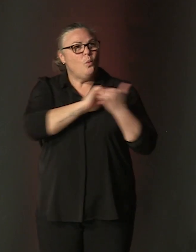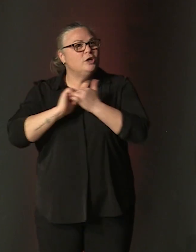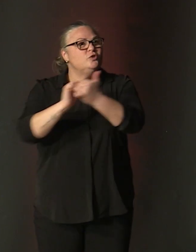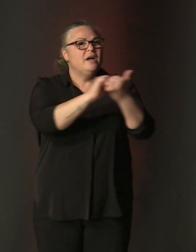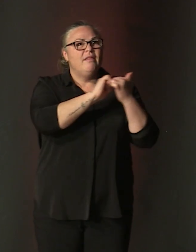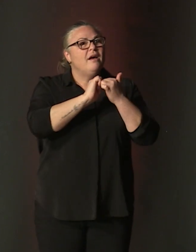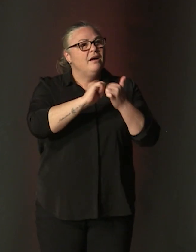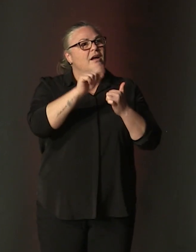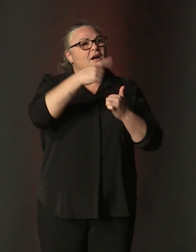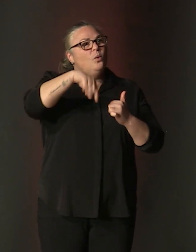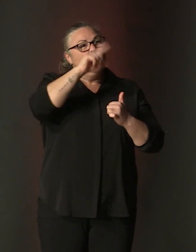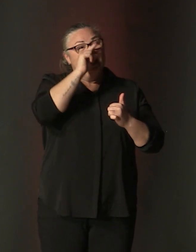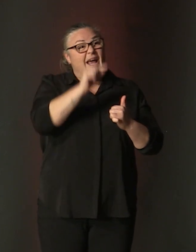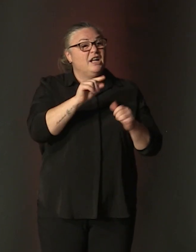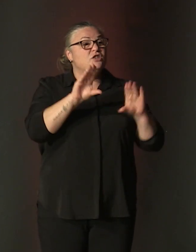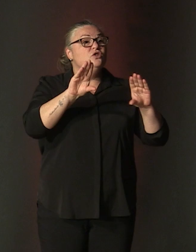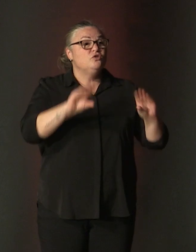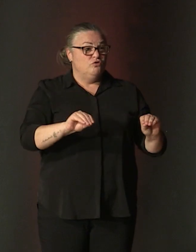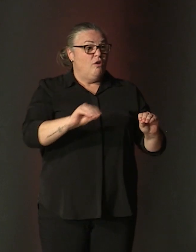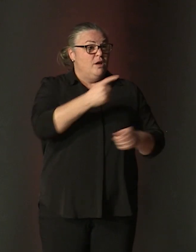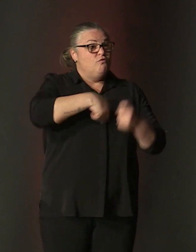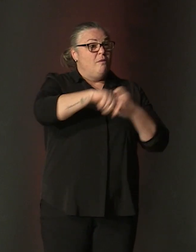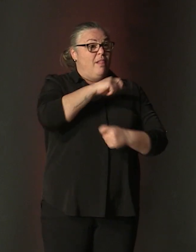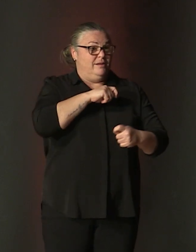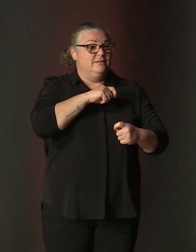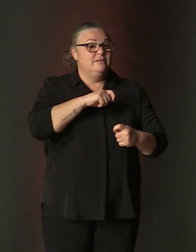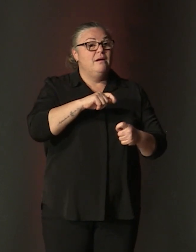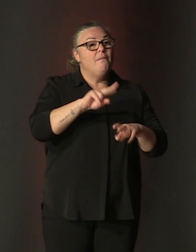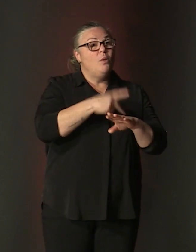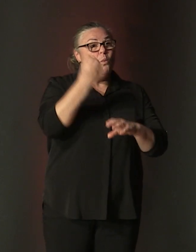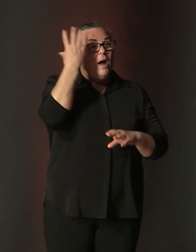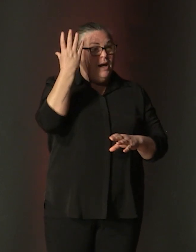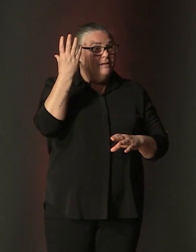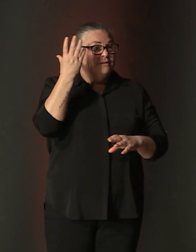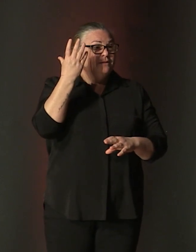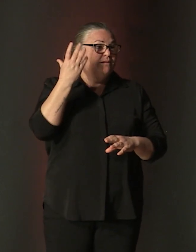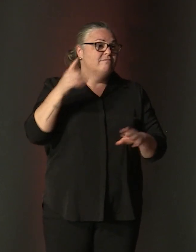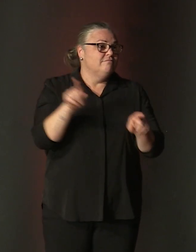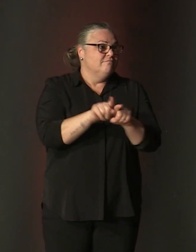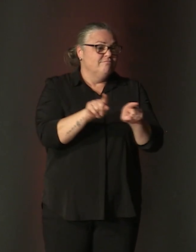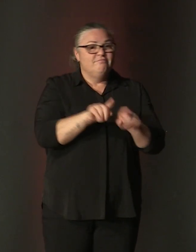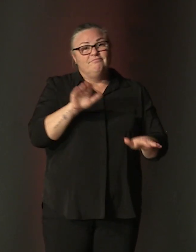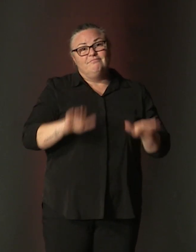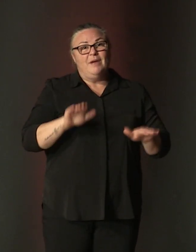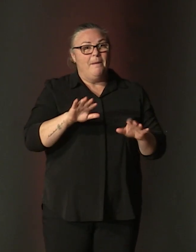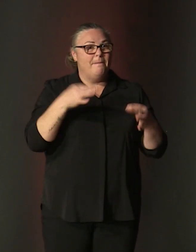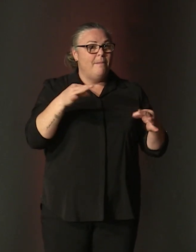Let's work together to bring those numbers back and stop replacing blue whales with plastic waste.